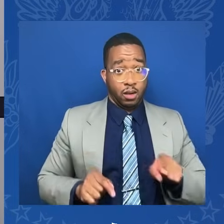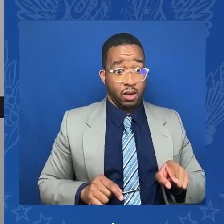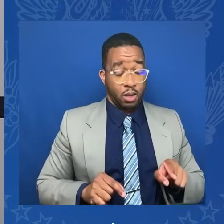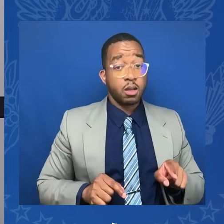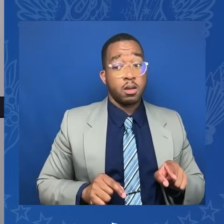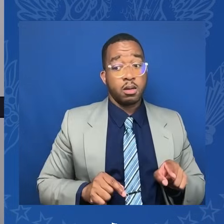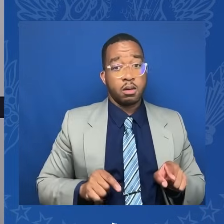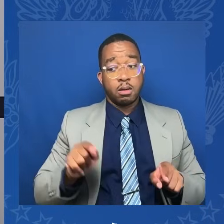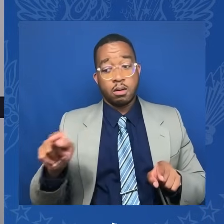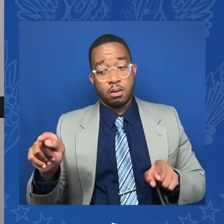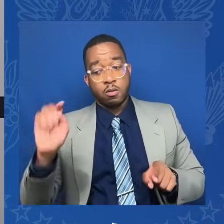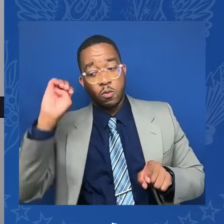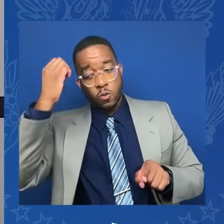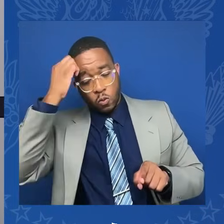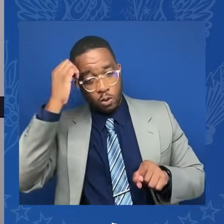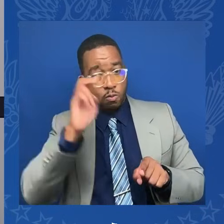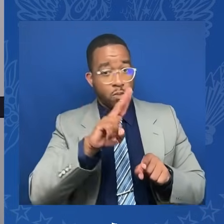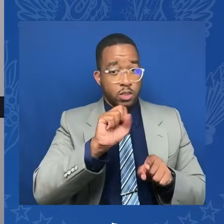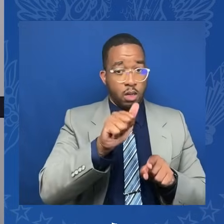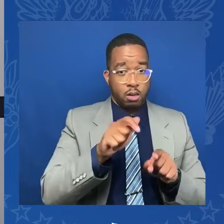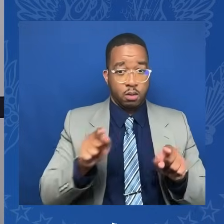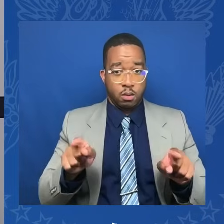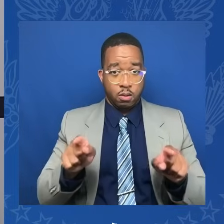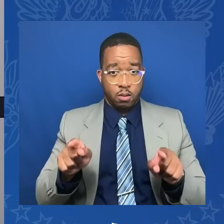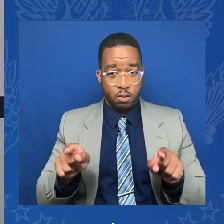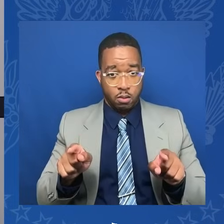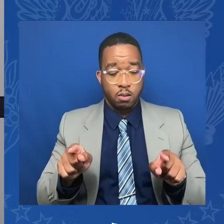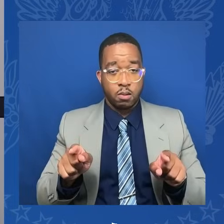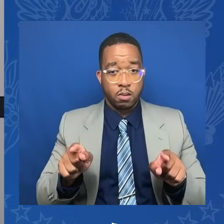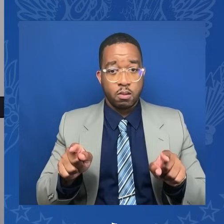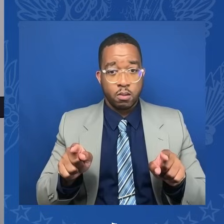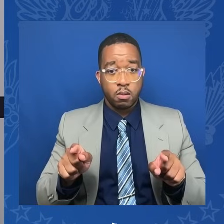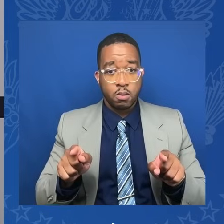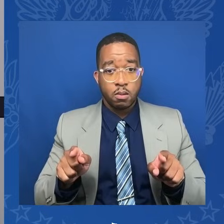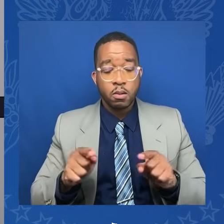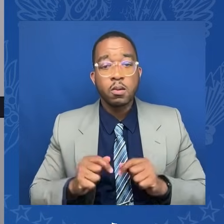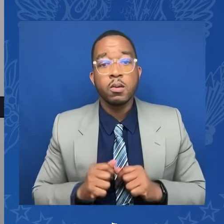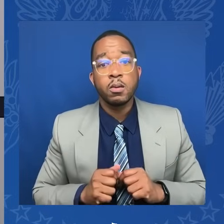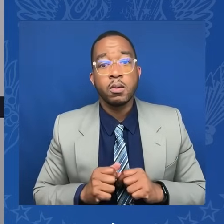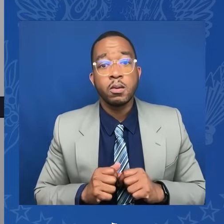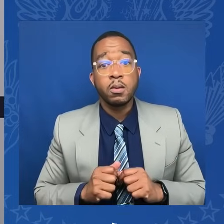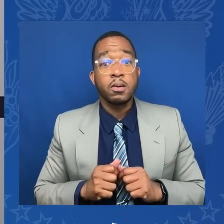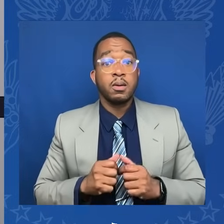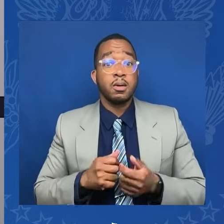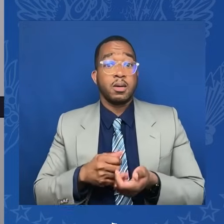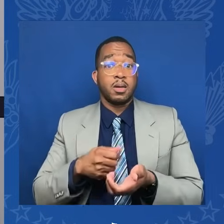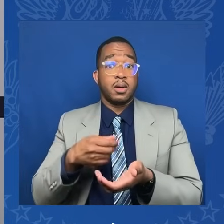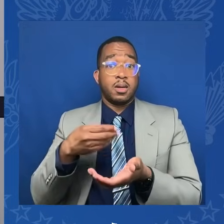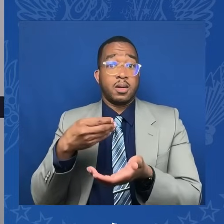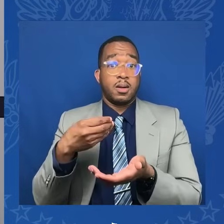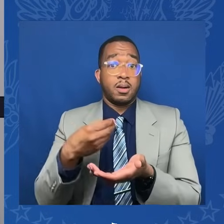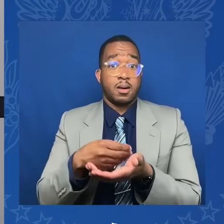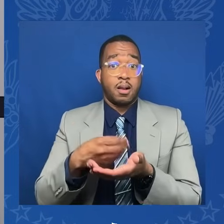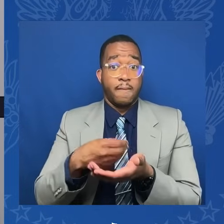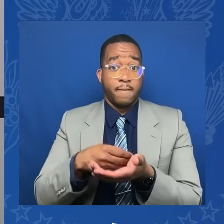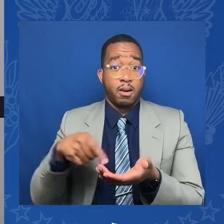We want to be there when the economy is properly decarbonized, but we want to build peace. We mustn't be naïve.